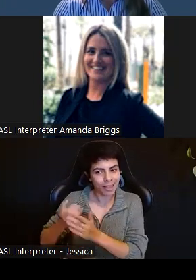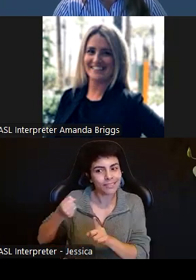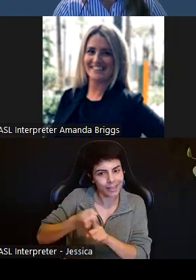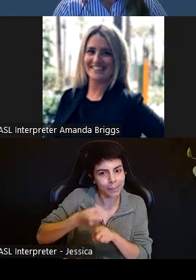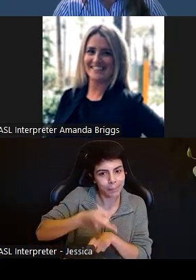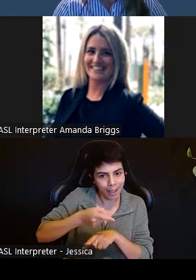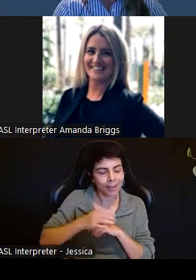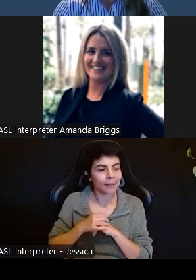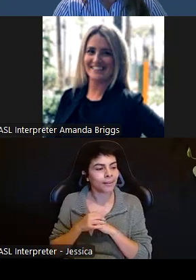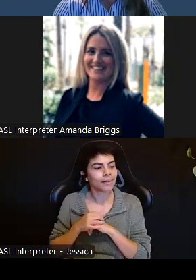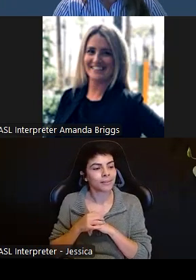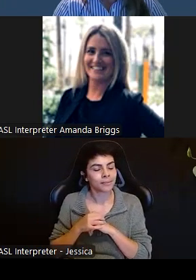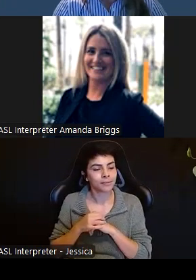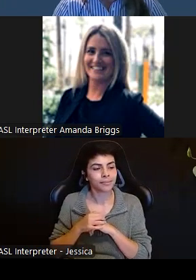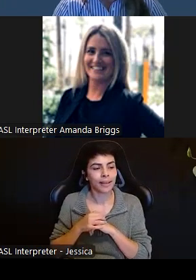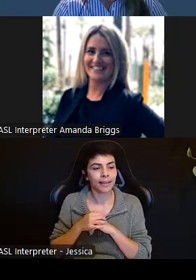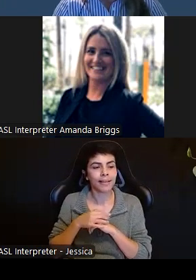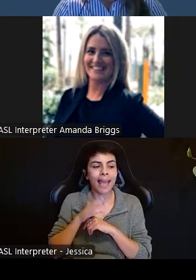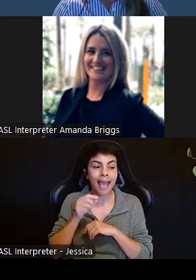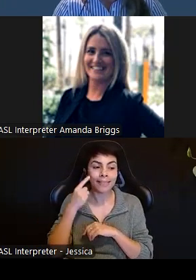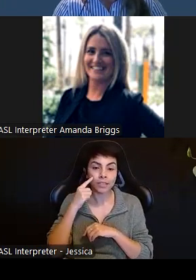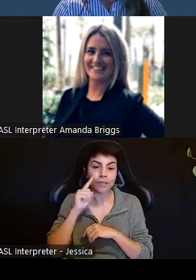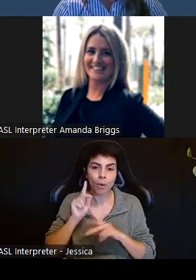to those with unsatisfactory immigration status.